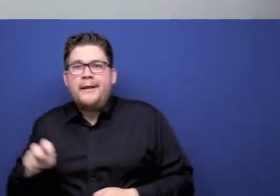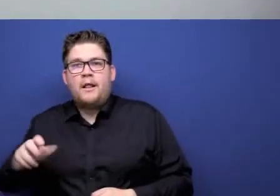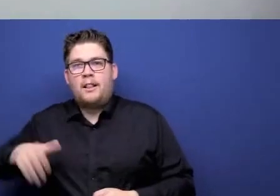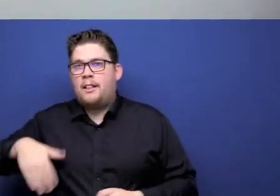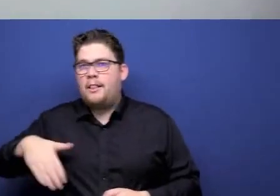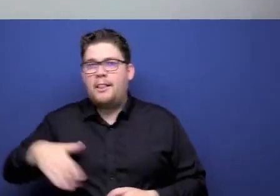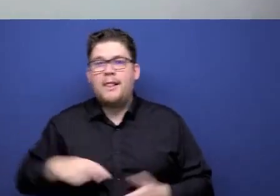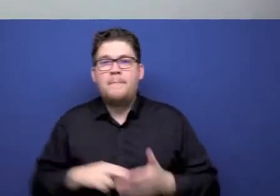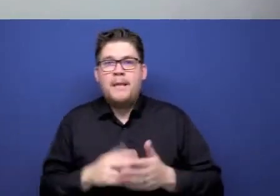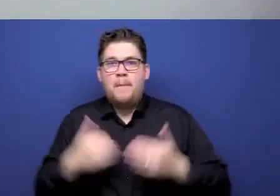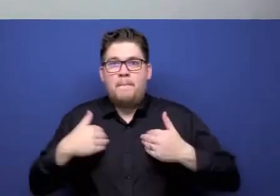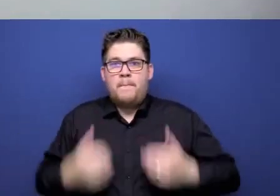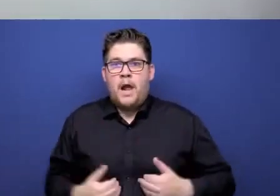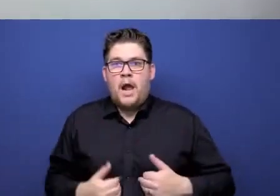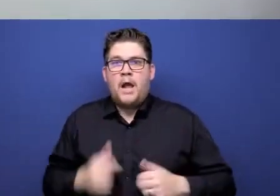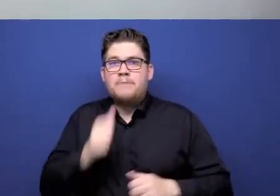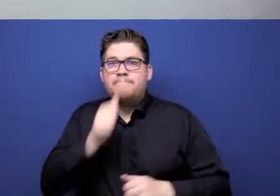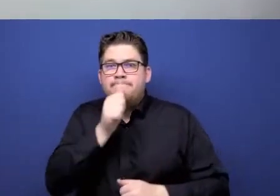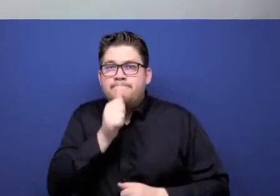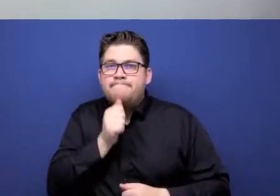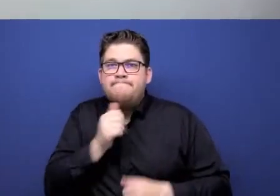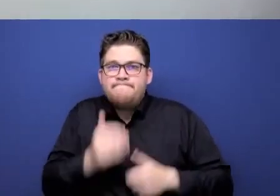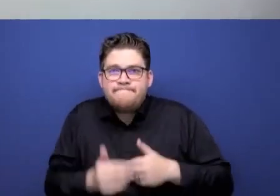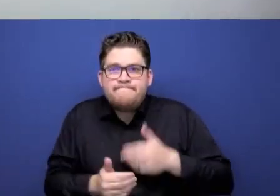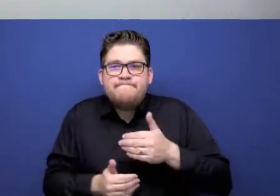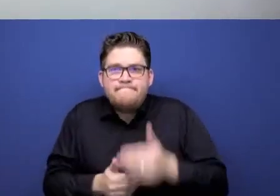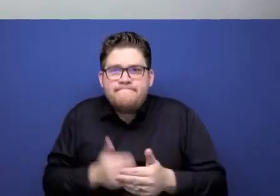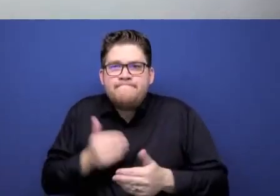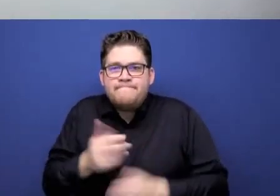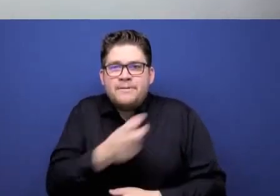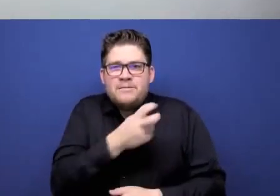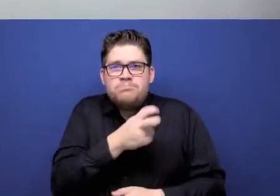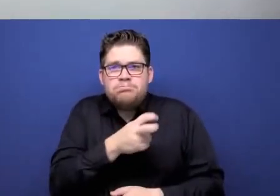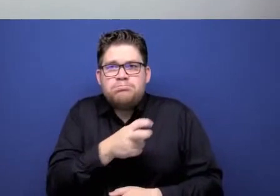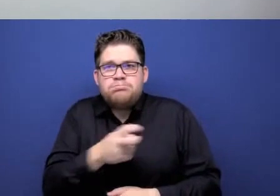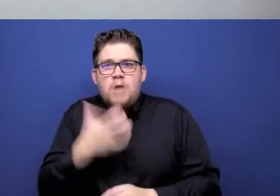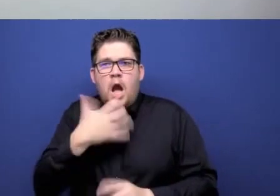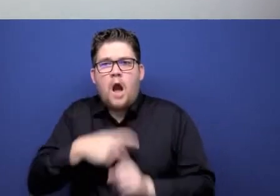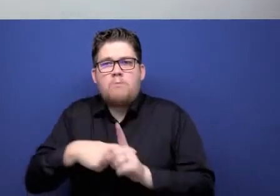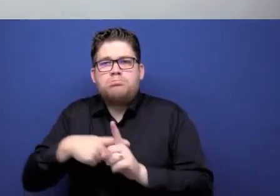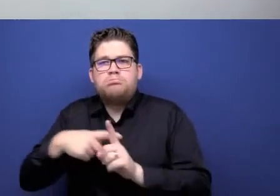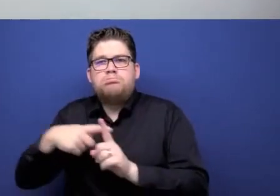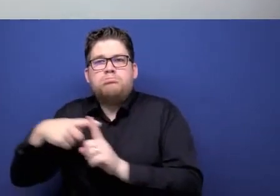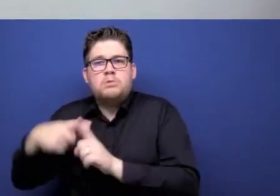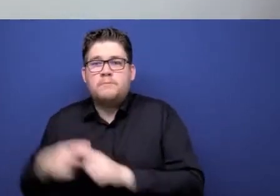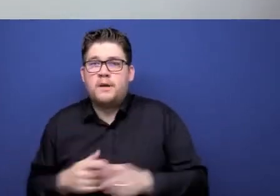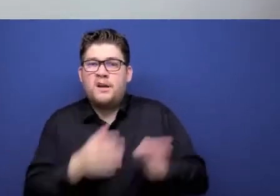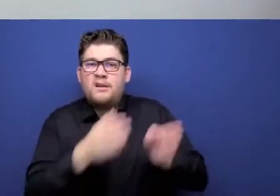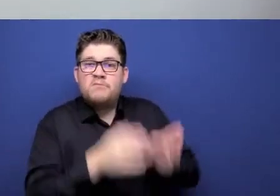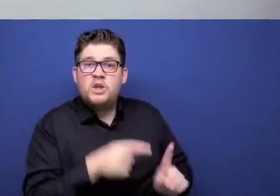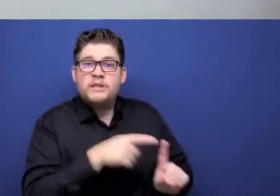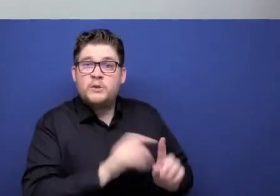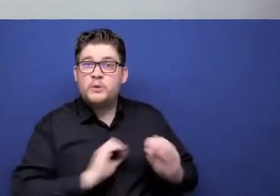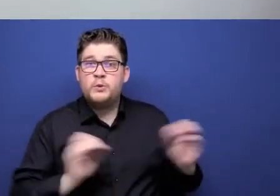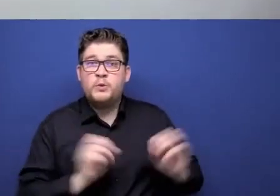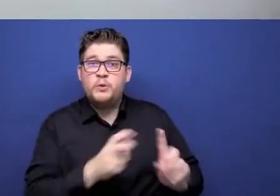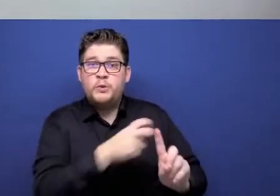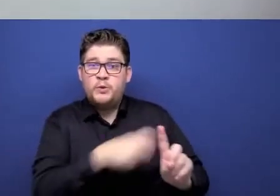we are still um, in that period where people are susceptible. So if there are people who are